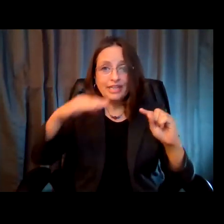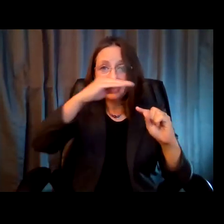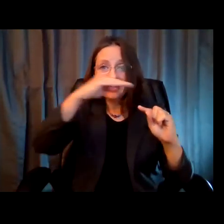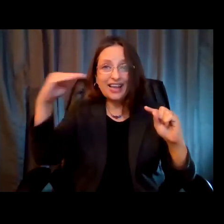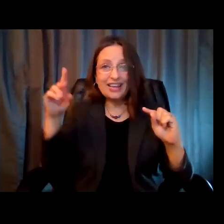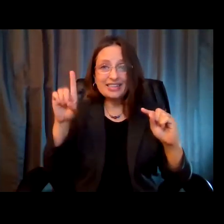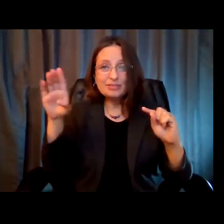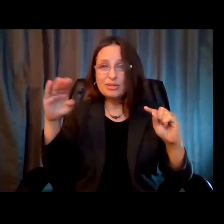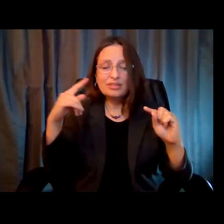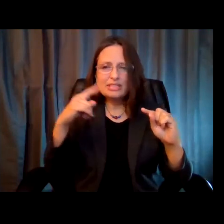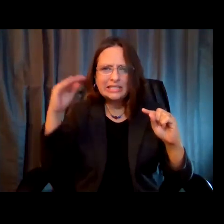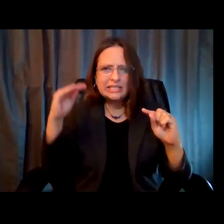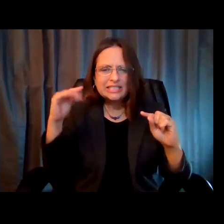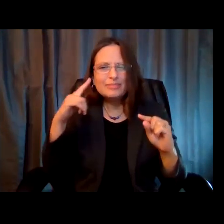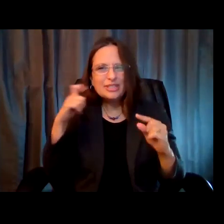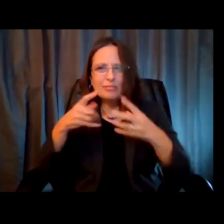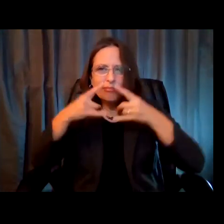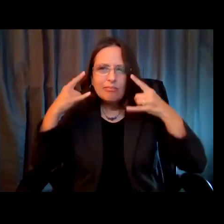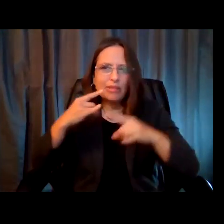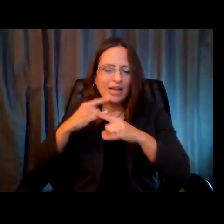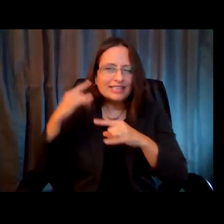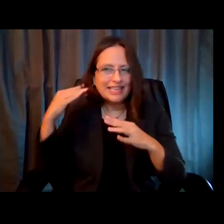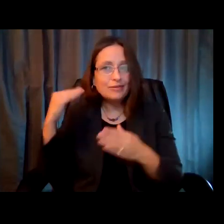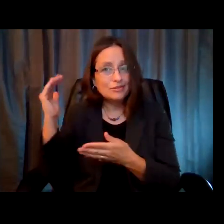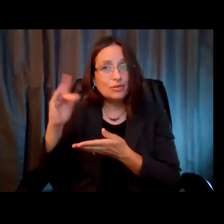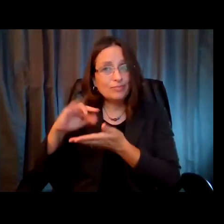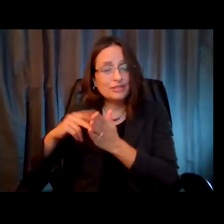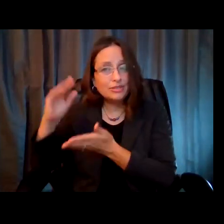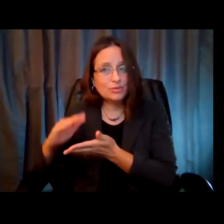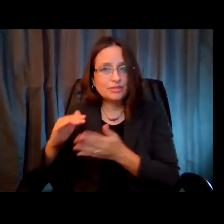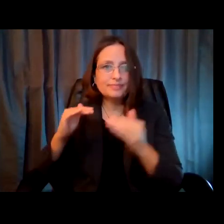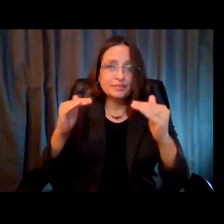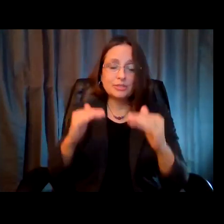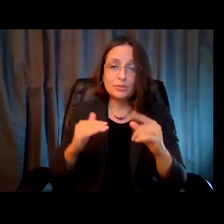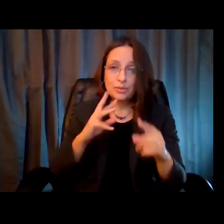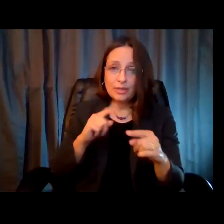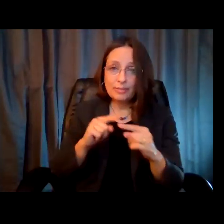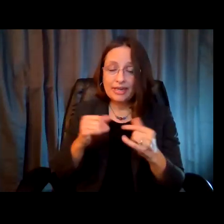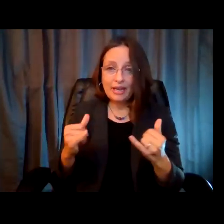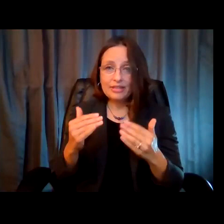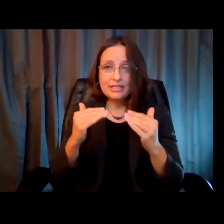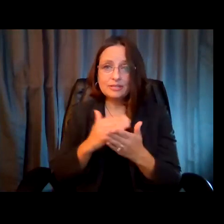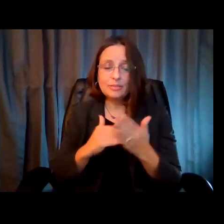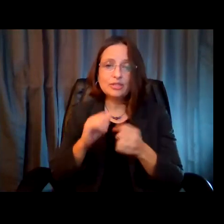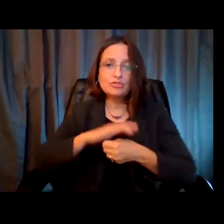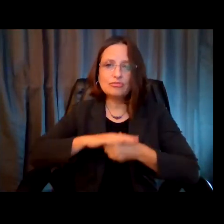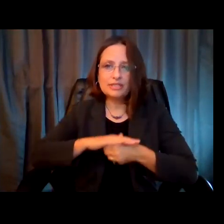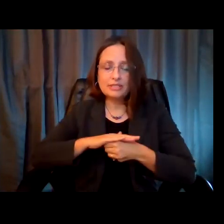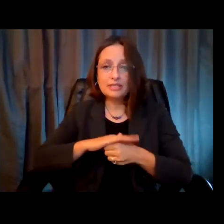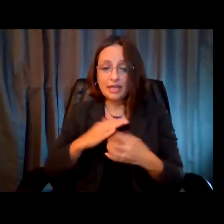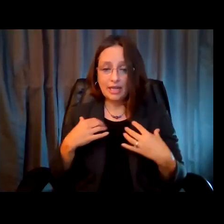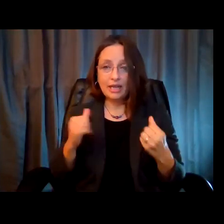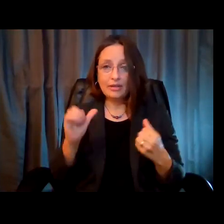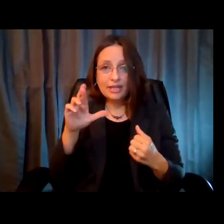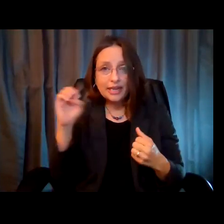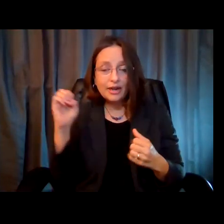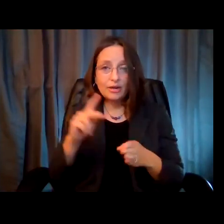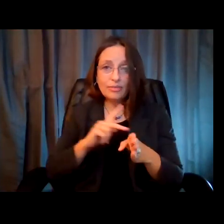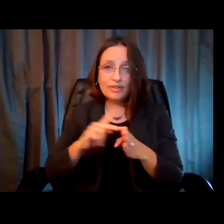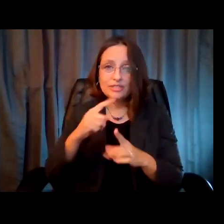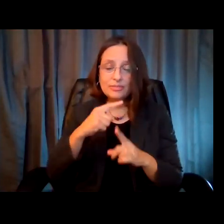RN, and medical assistants there. are also staff members that can help you. Front desk personnel,